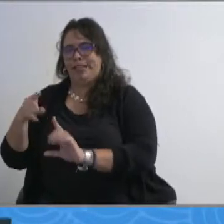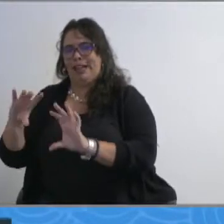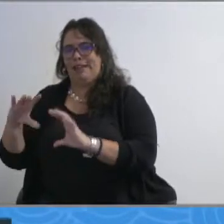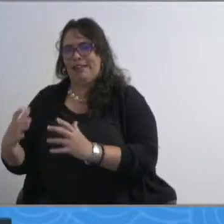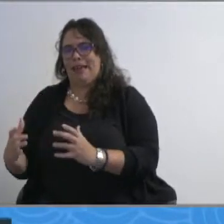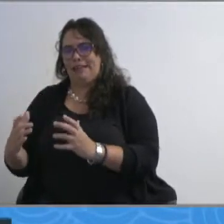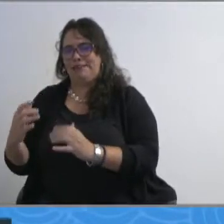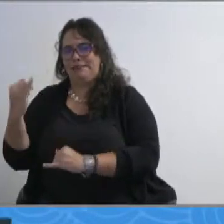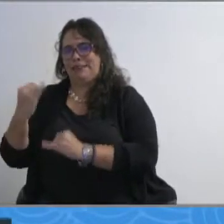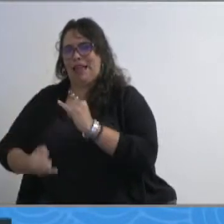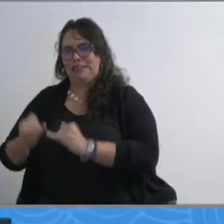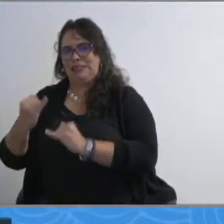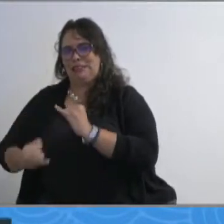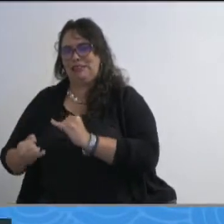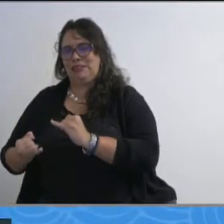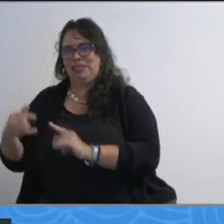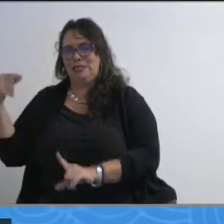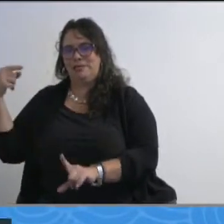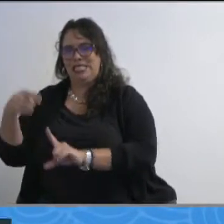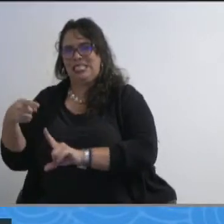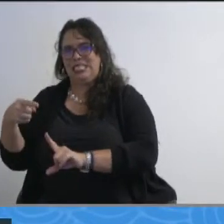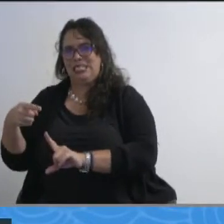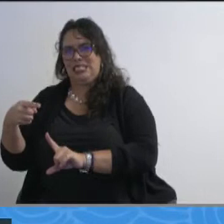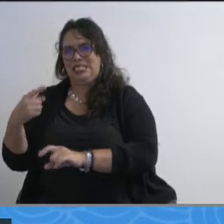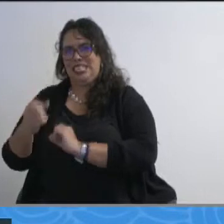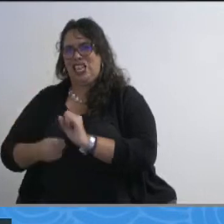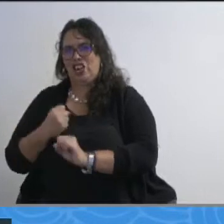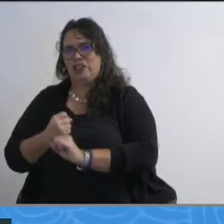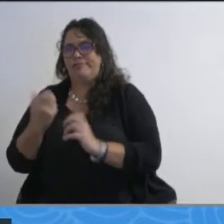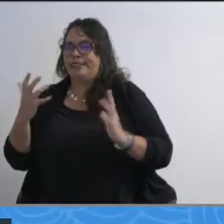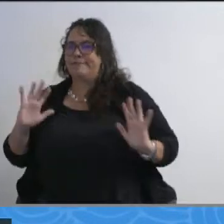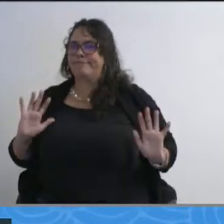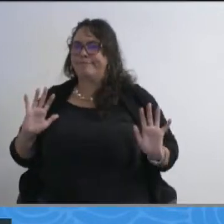and for that one particular year. And the other piece to that is